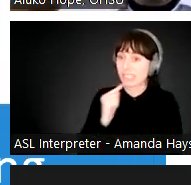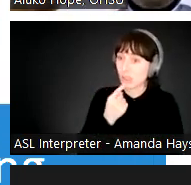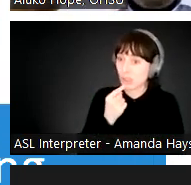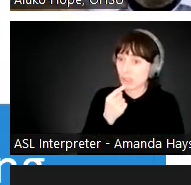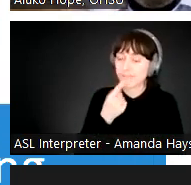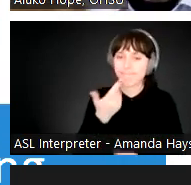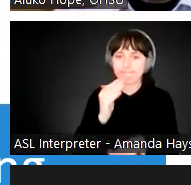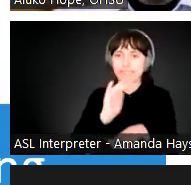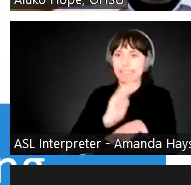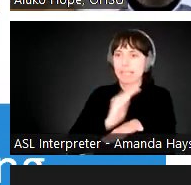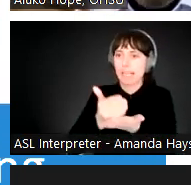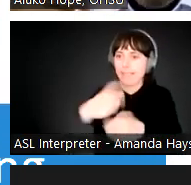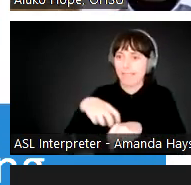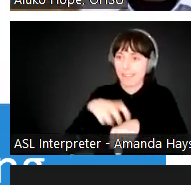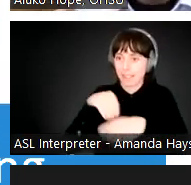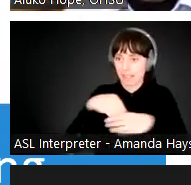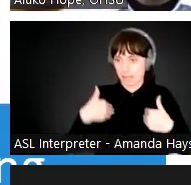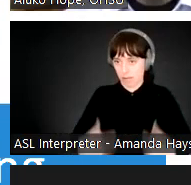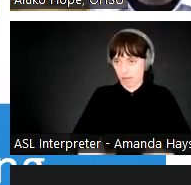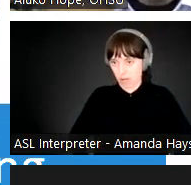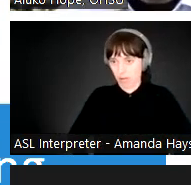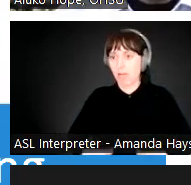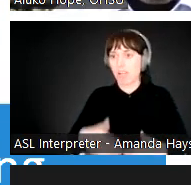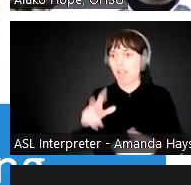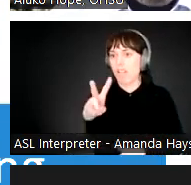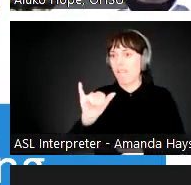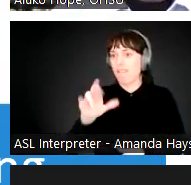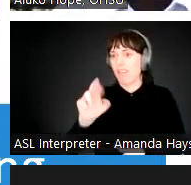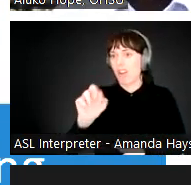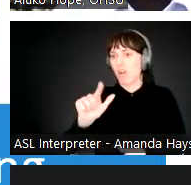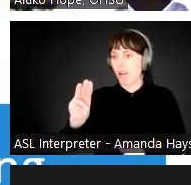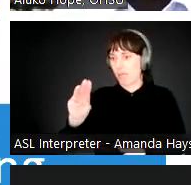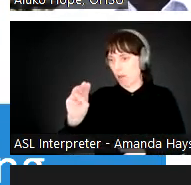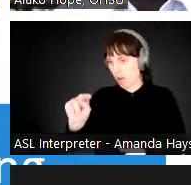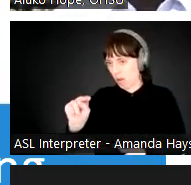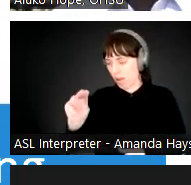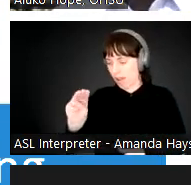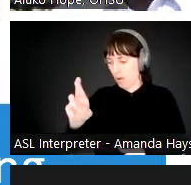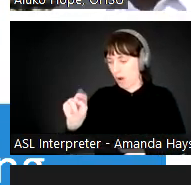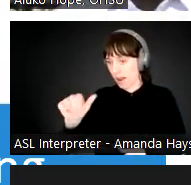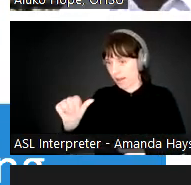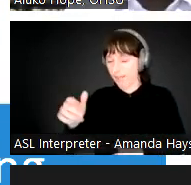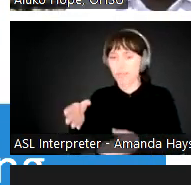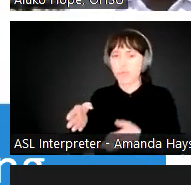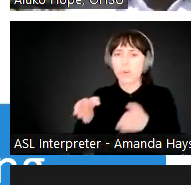body- and that's what we call the high level of viral mRNA, or whether the